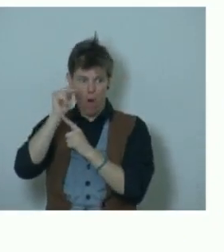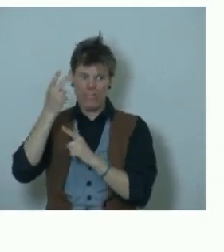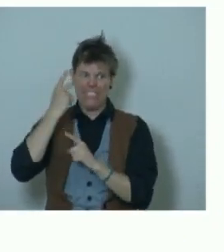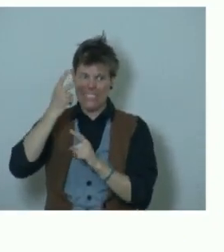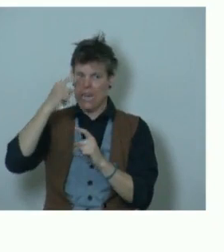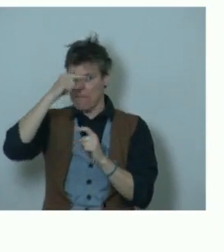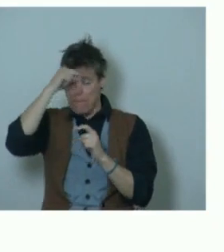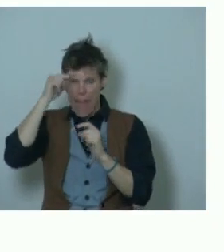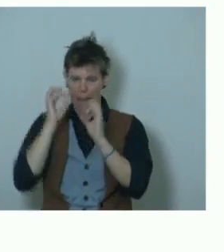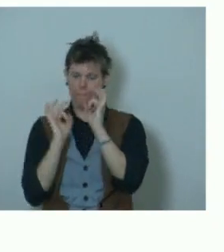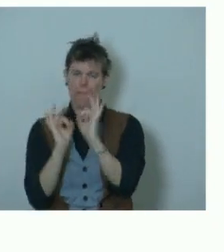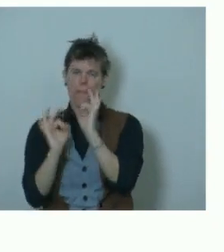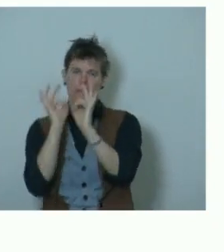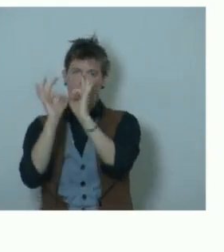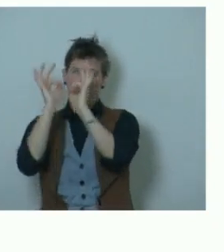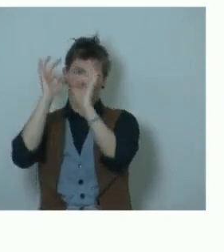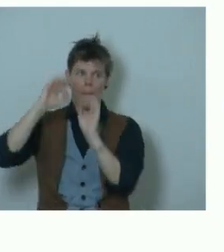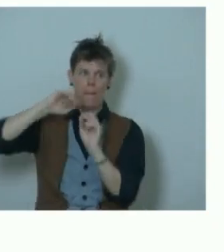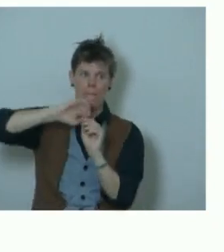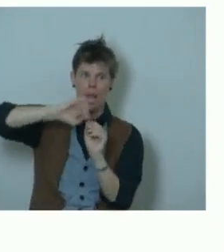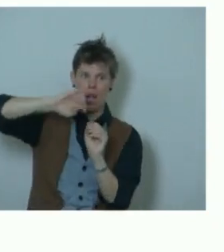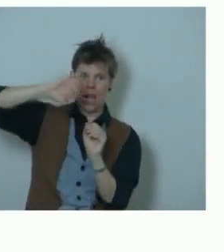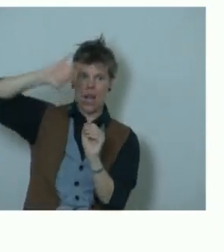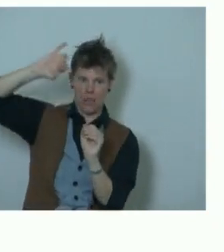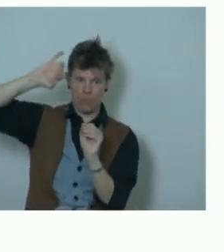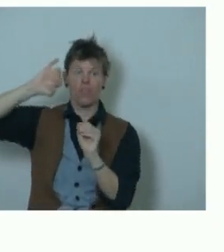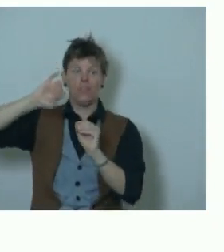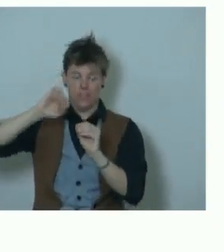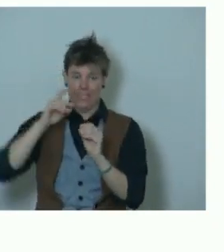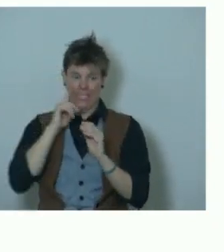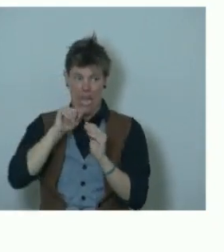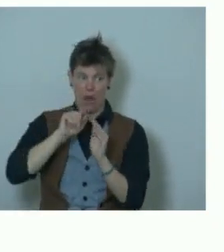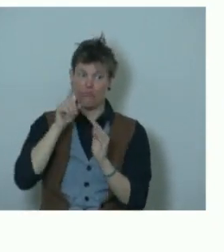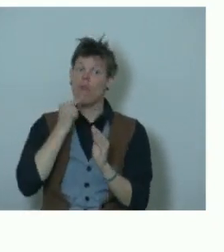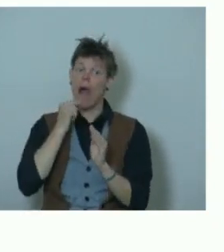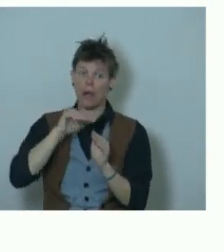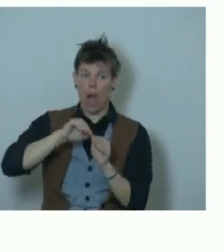ON THE OTHER HAND, AND SAN JUAN COUNTY, YOU CAN SEE THE BLACK DOTS ARE SCATTERED.